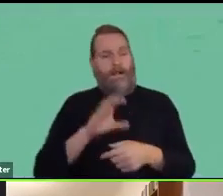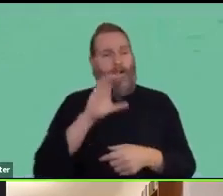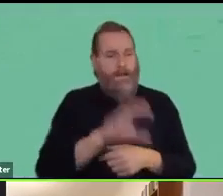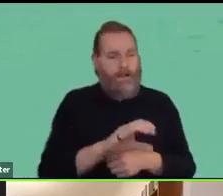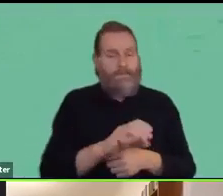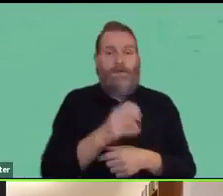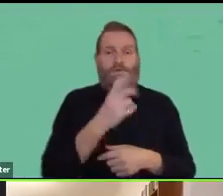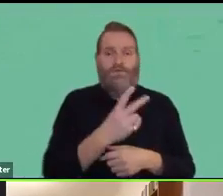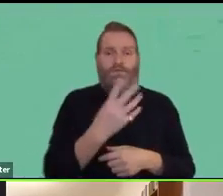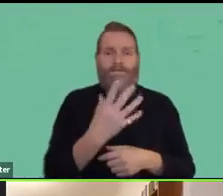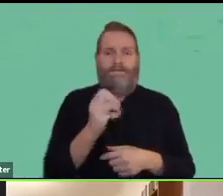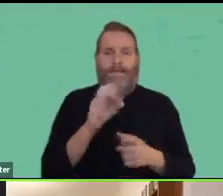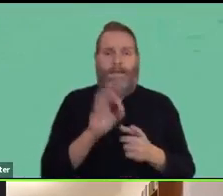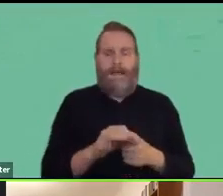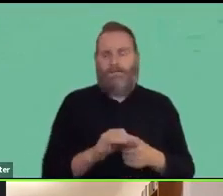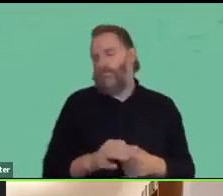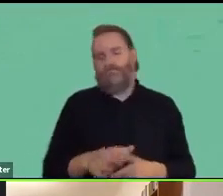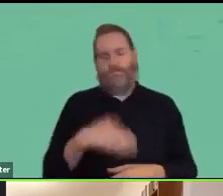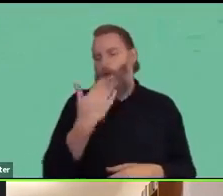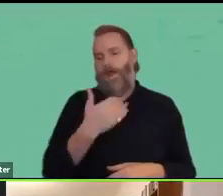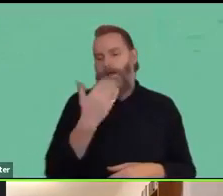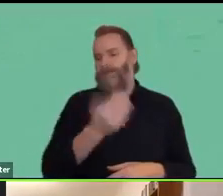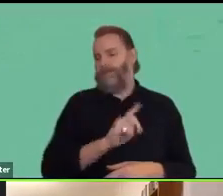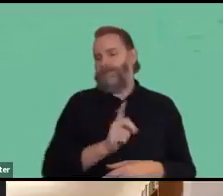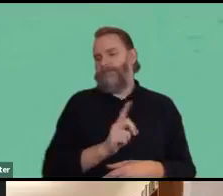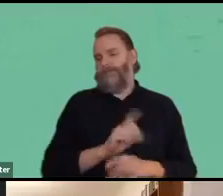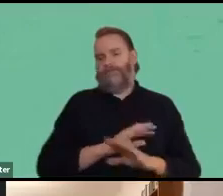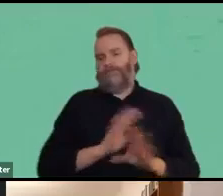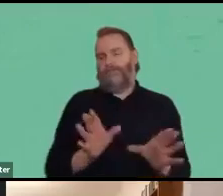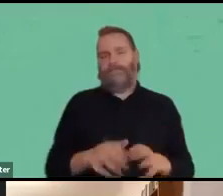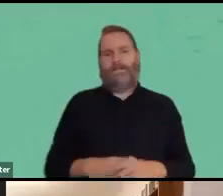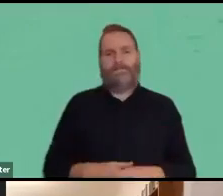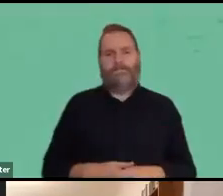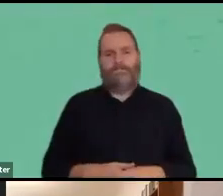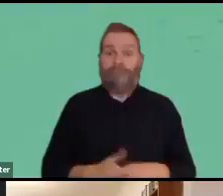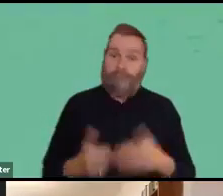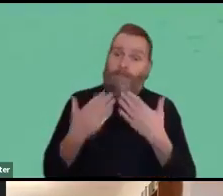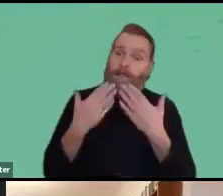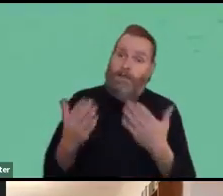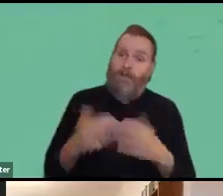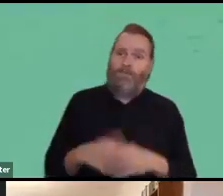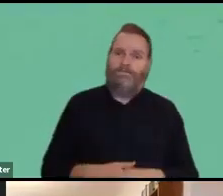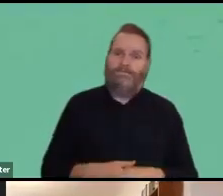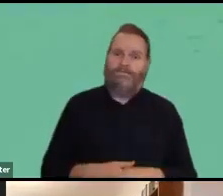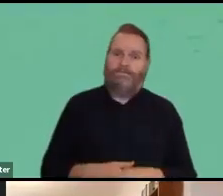is not going to address them with poverty. No okay thank you and then there's a question that's come